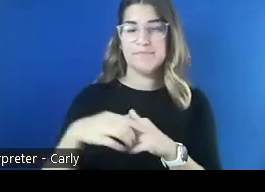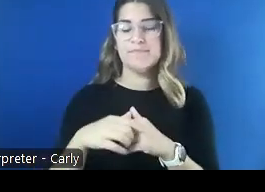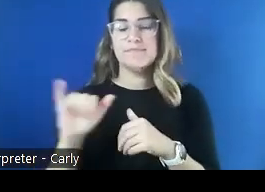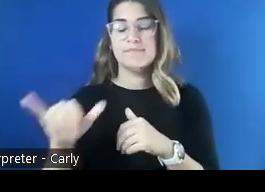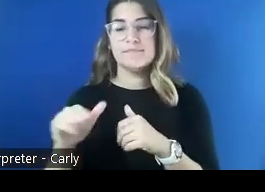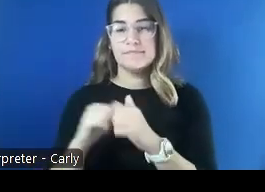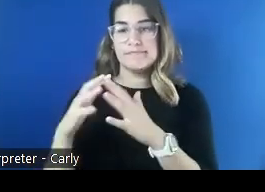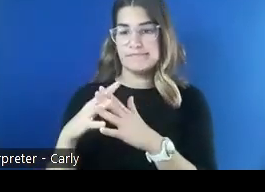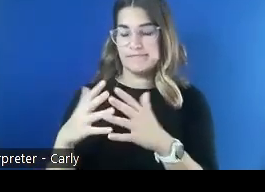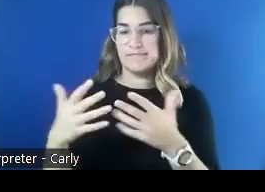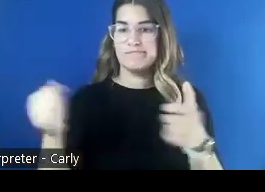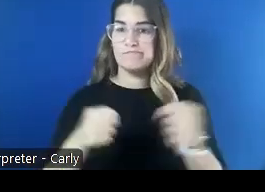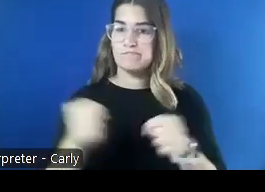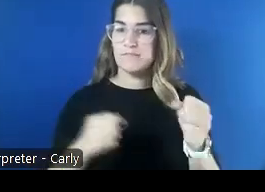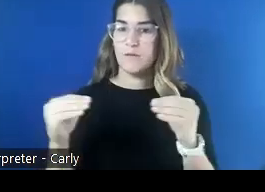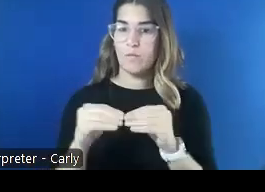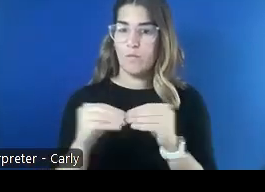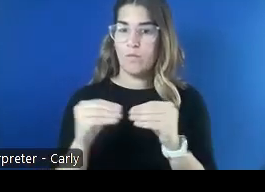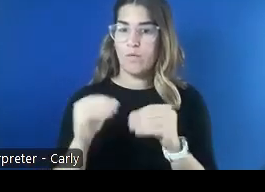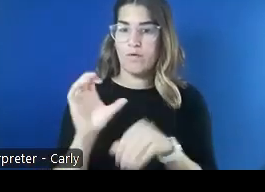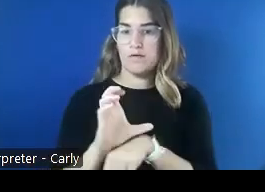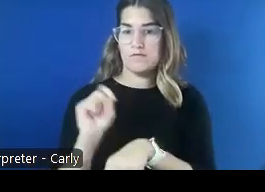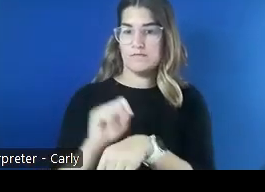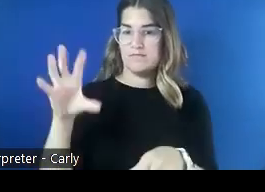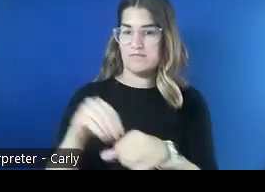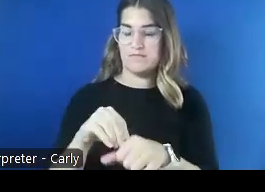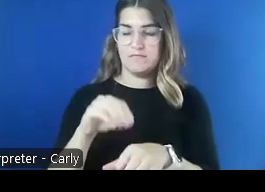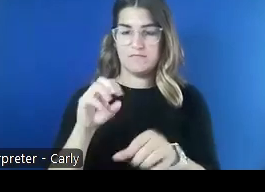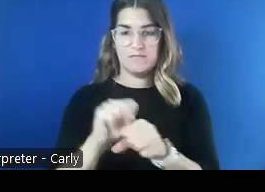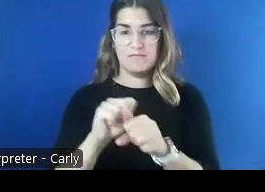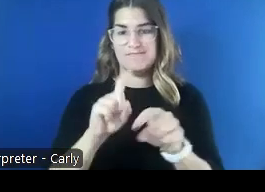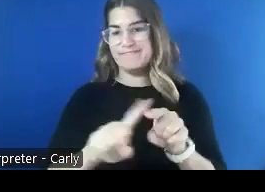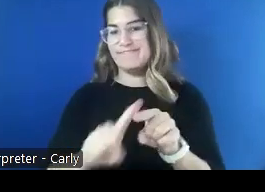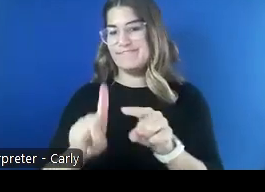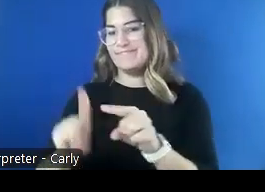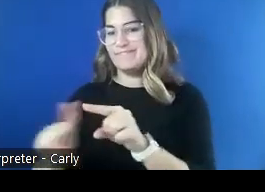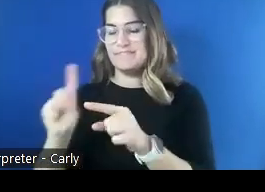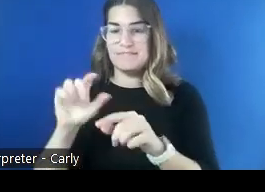capacity of Consultants engaged in this work in a variety of settings and programs across the